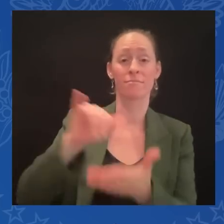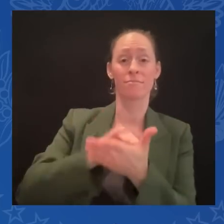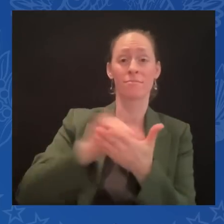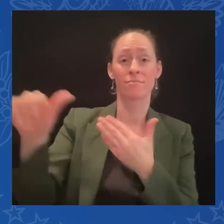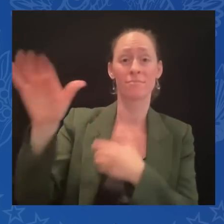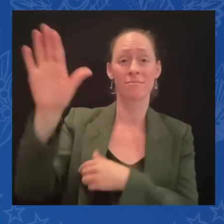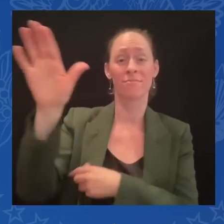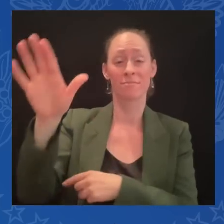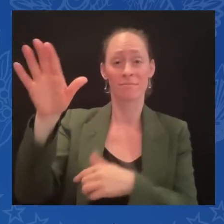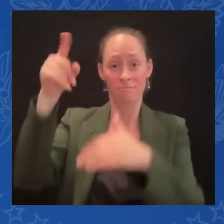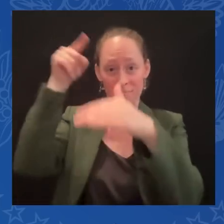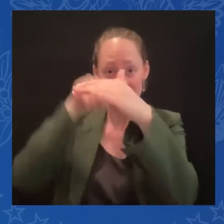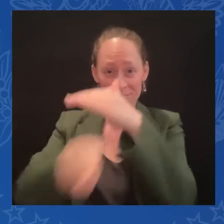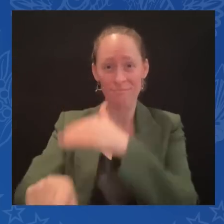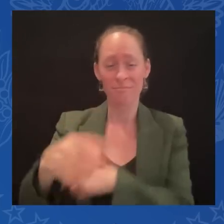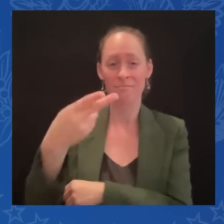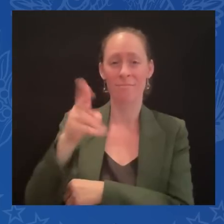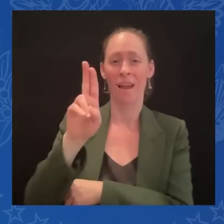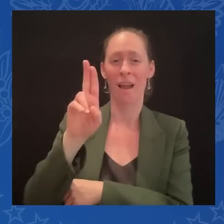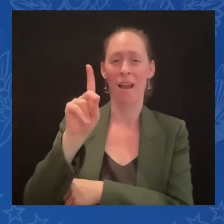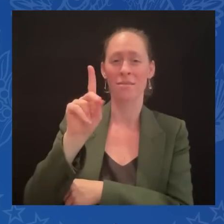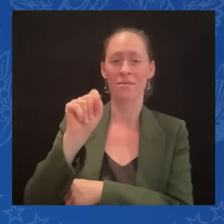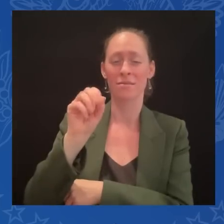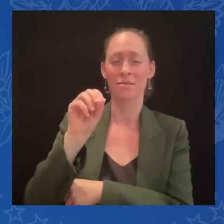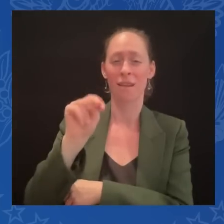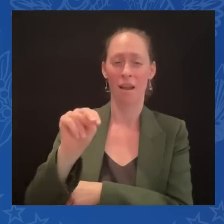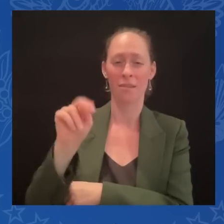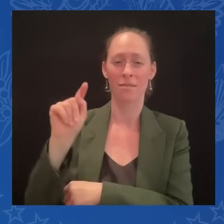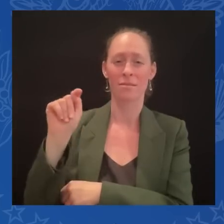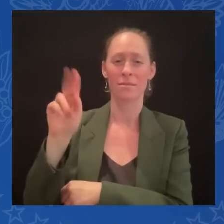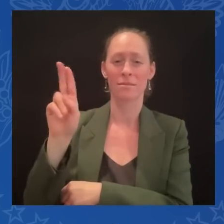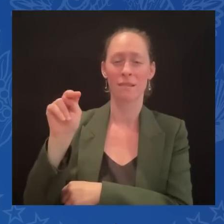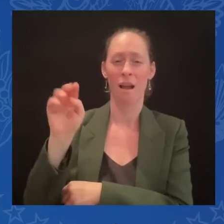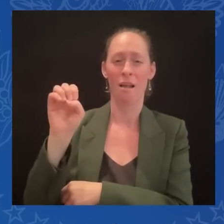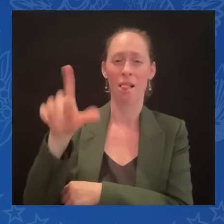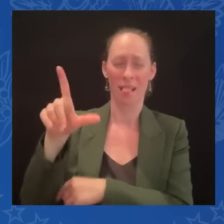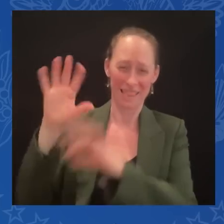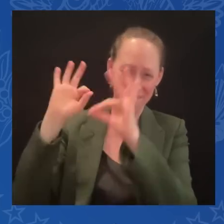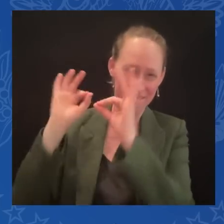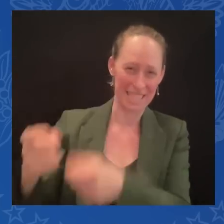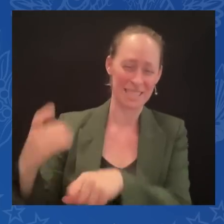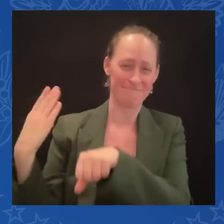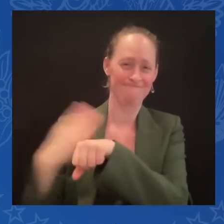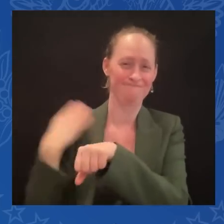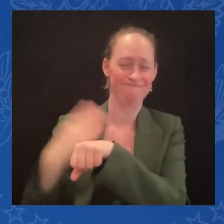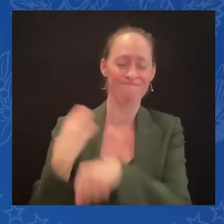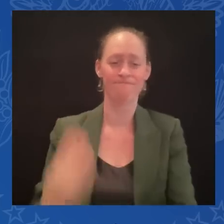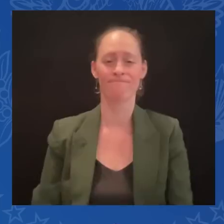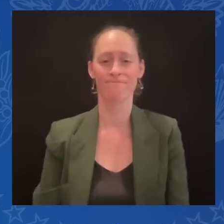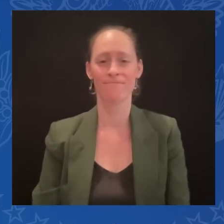It's falling apart. You'll be able to go through it 100 miles an hour instead of 30 miles an hour. Up in Union County, South Carolina,